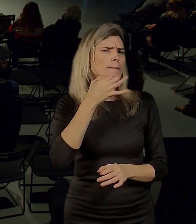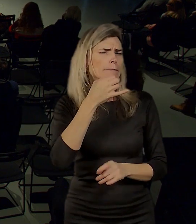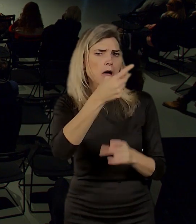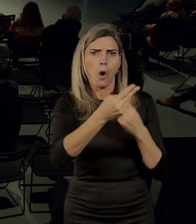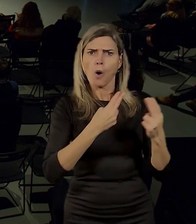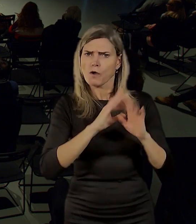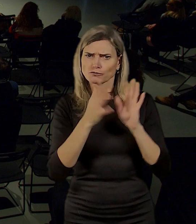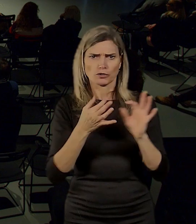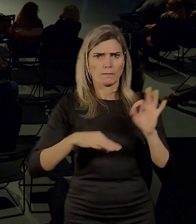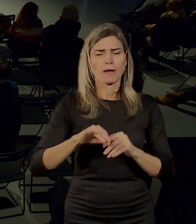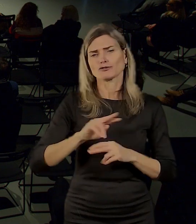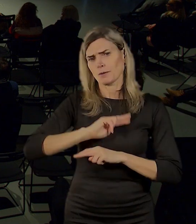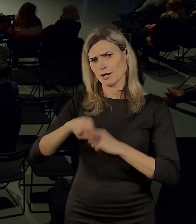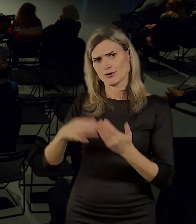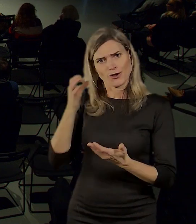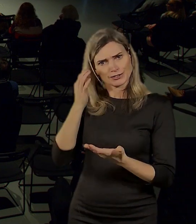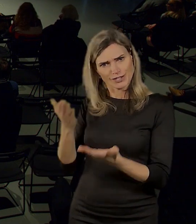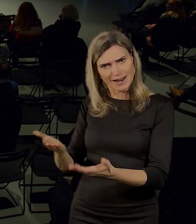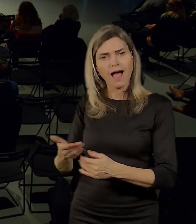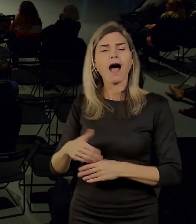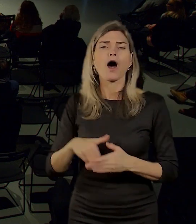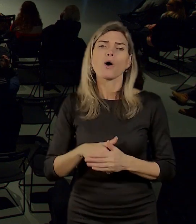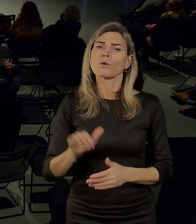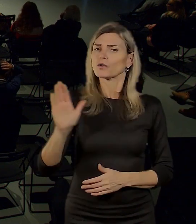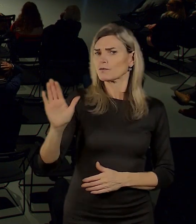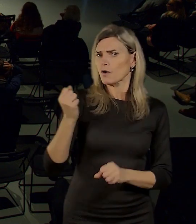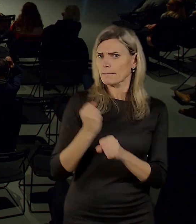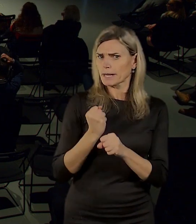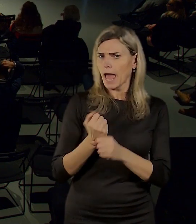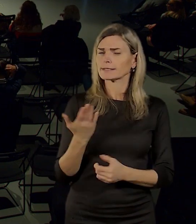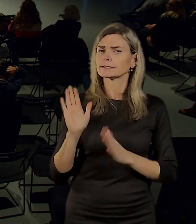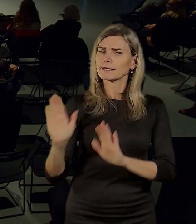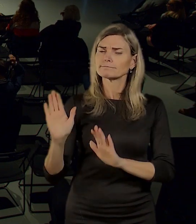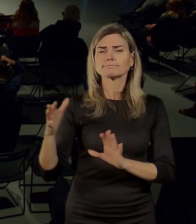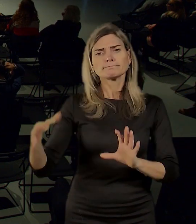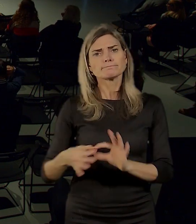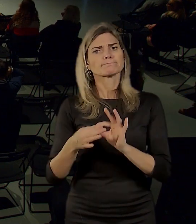which was actually impassable, meant for the residents or visitors until now?